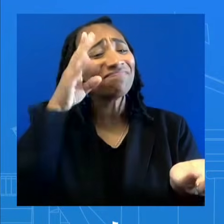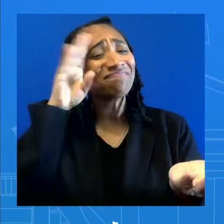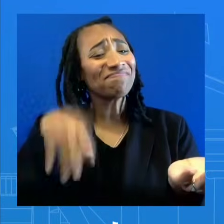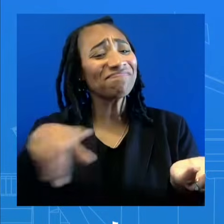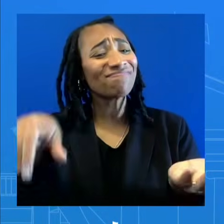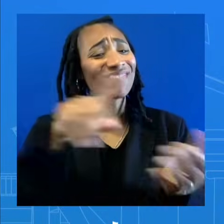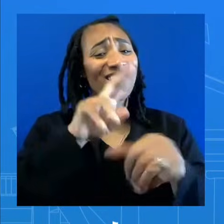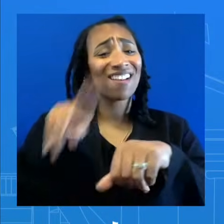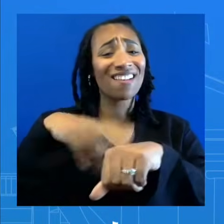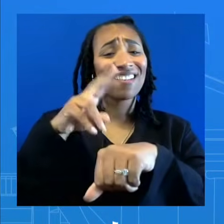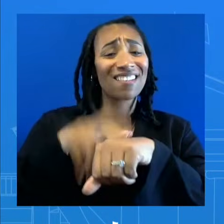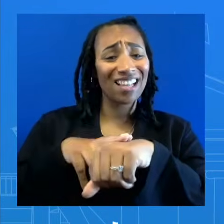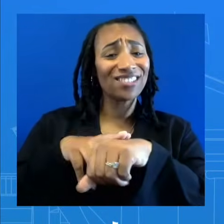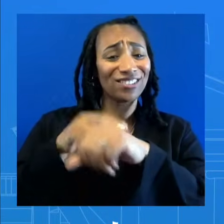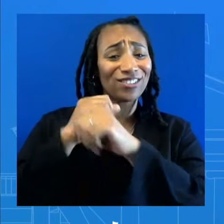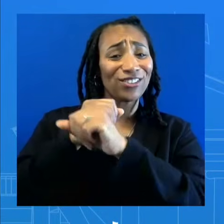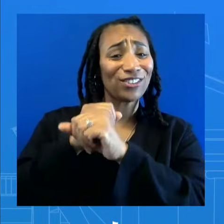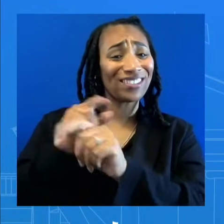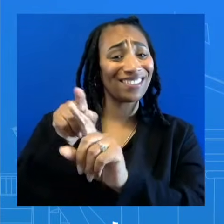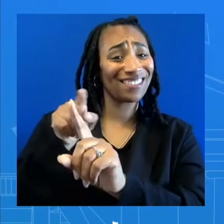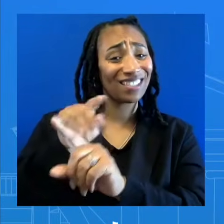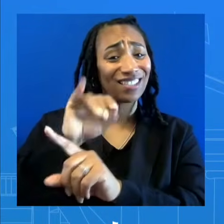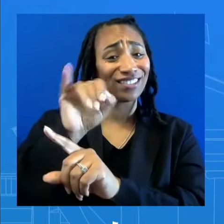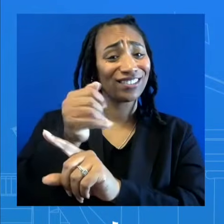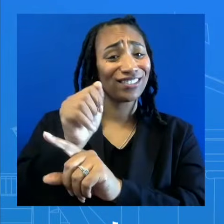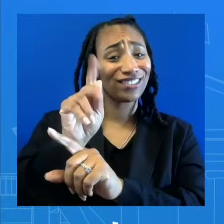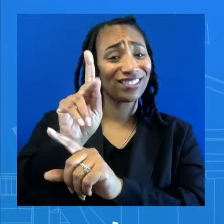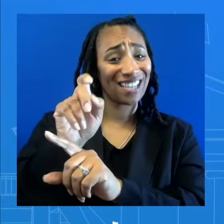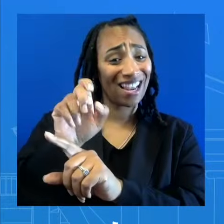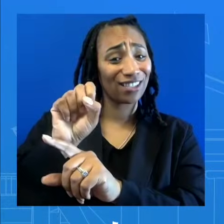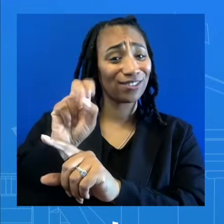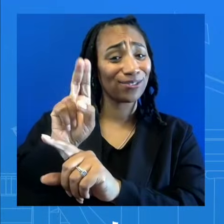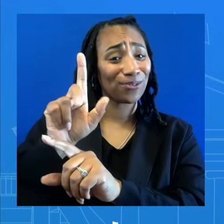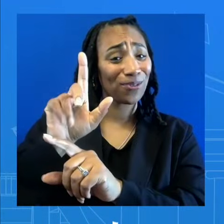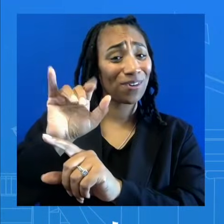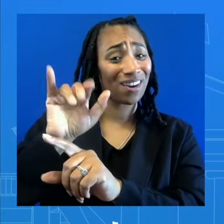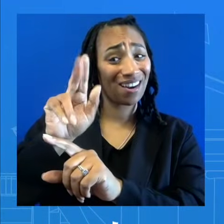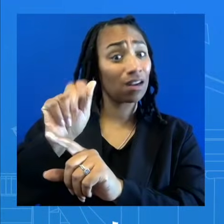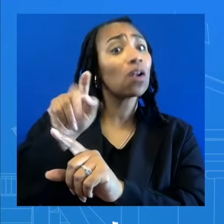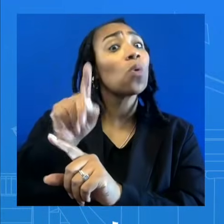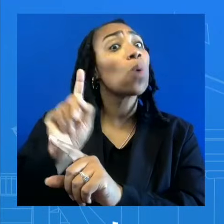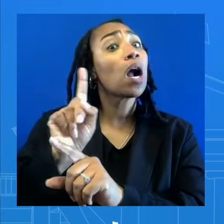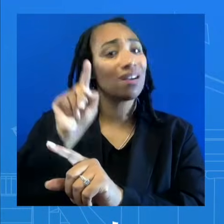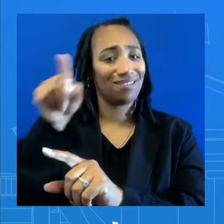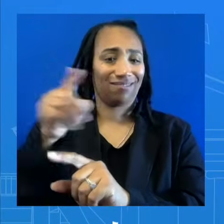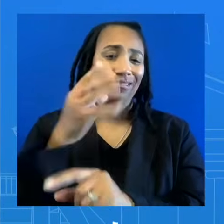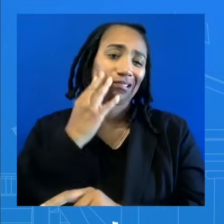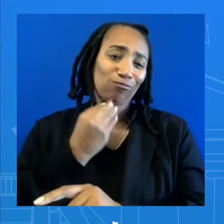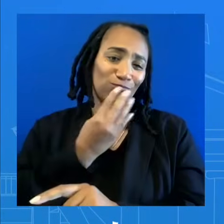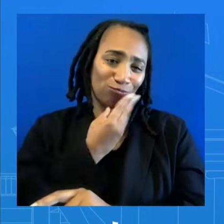He just wrapped up a full day of meetings, including one with Prime Minister Netanyahu. Jake's meeting with the prime minister